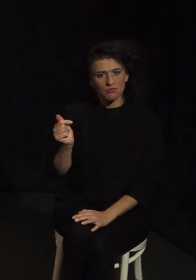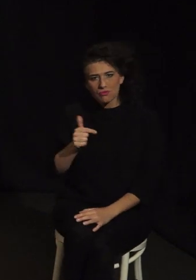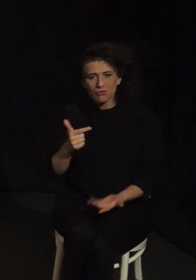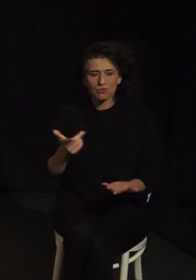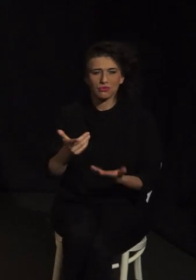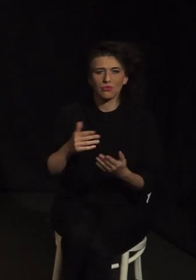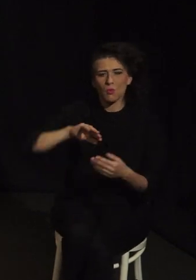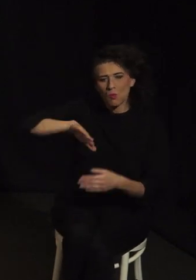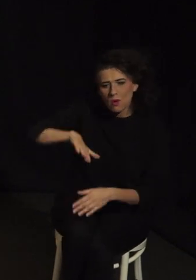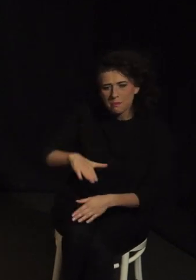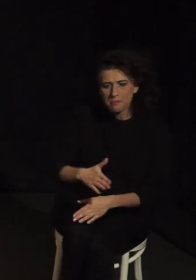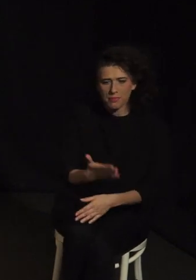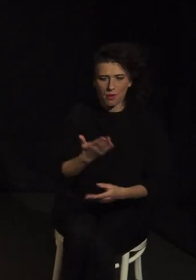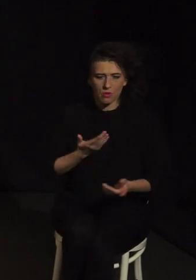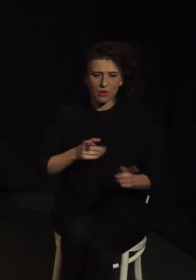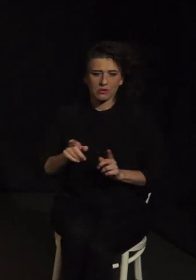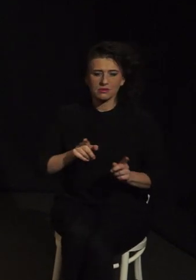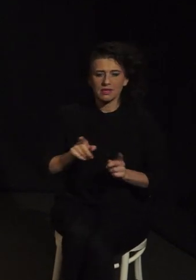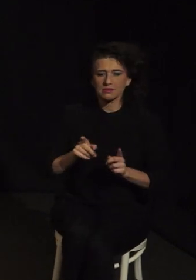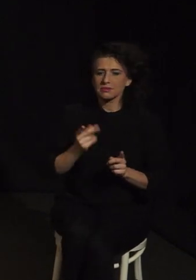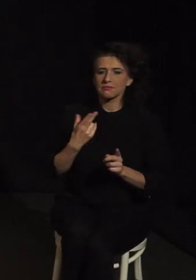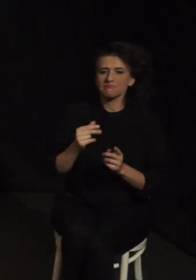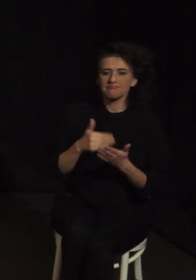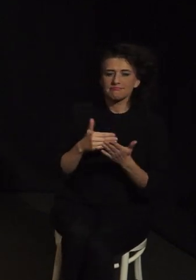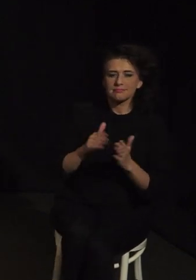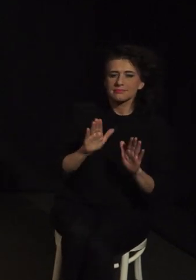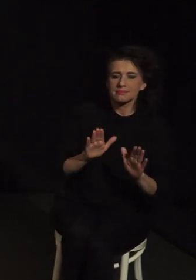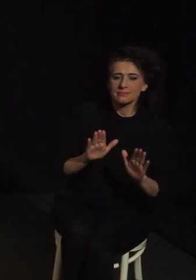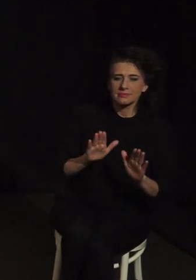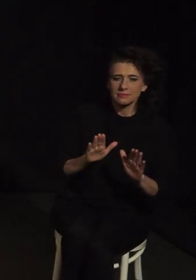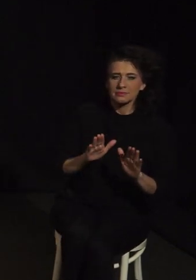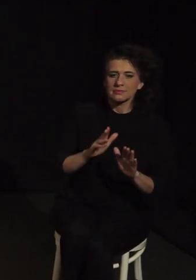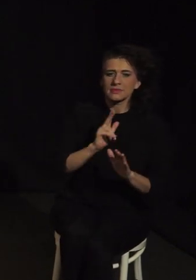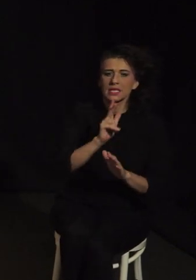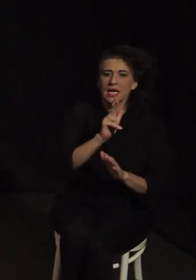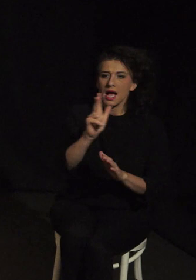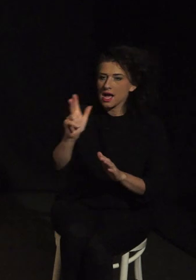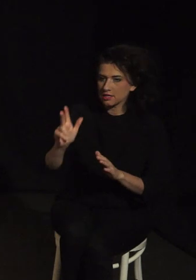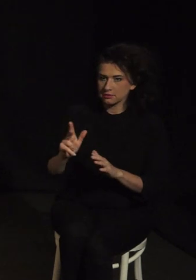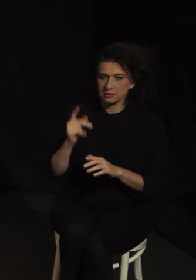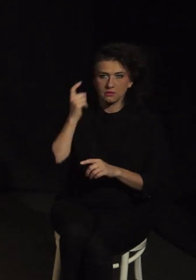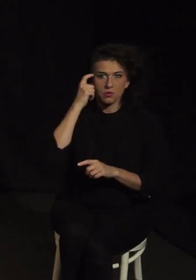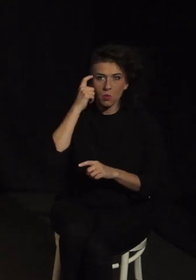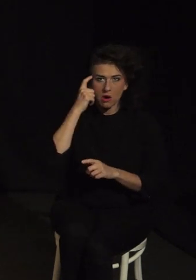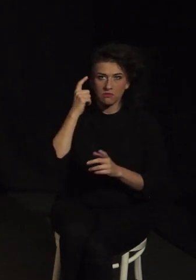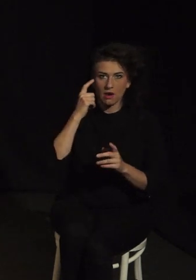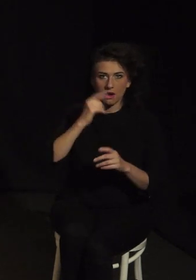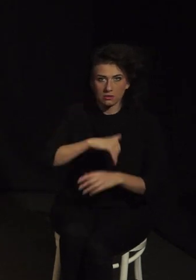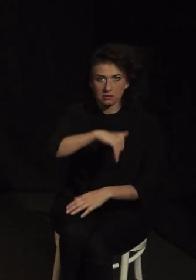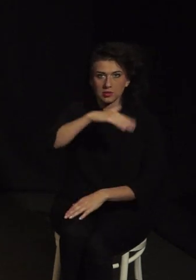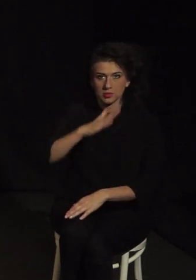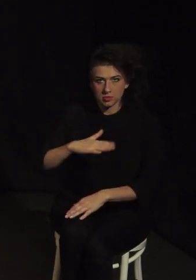not so that everyone can recite the poem, because actors wouldn’t have jobs then.